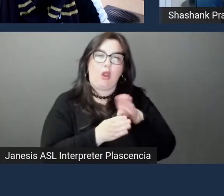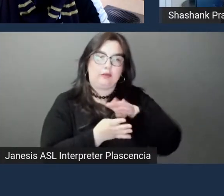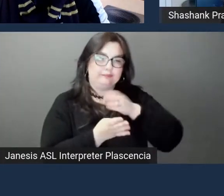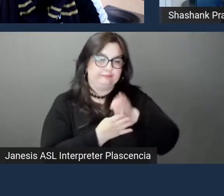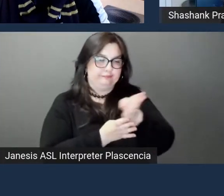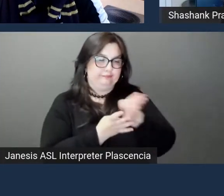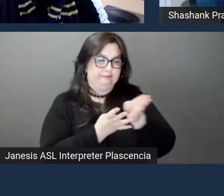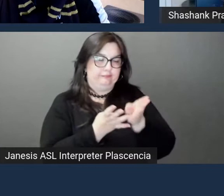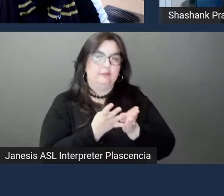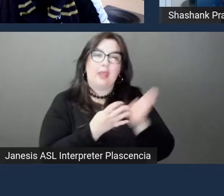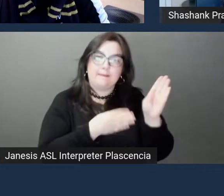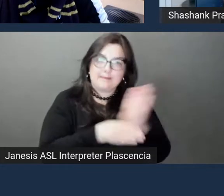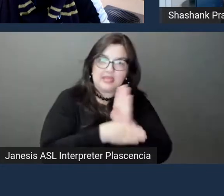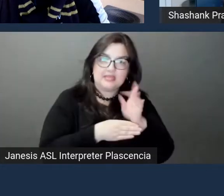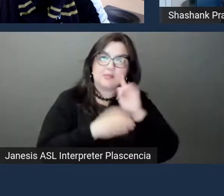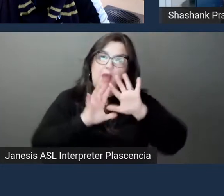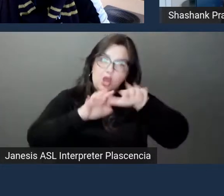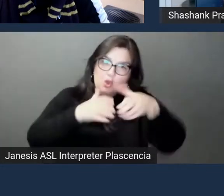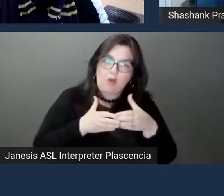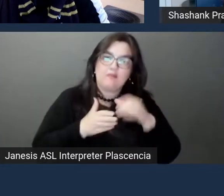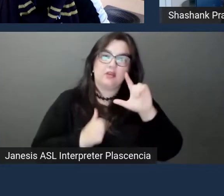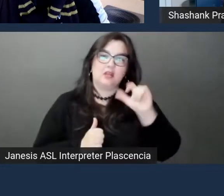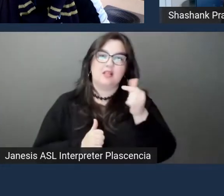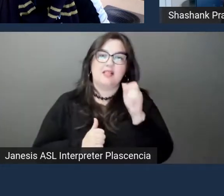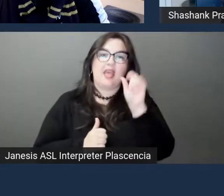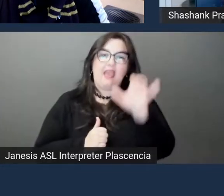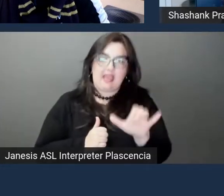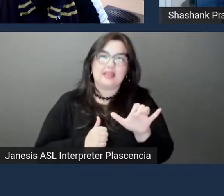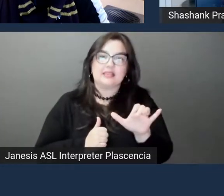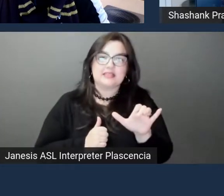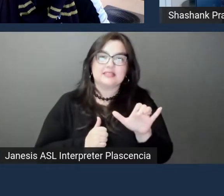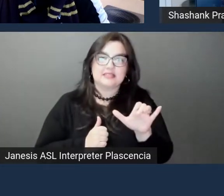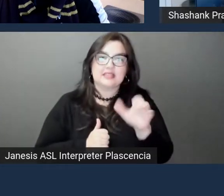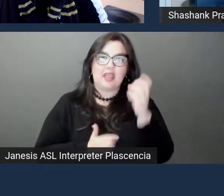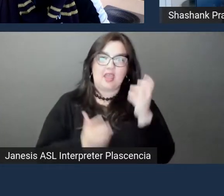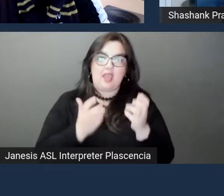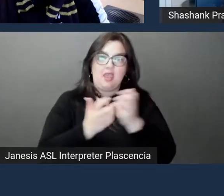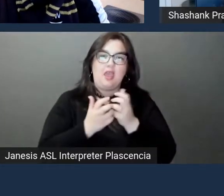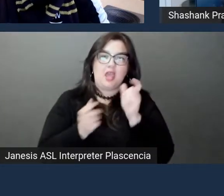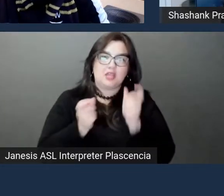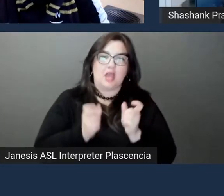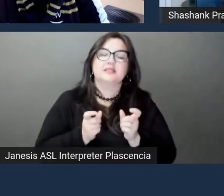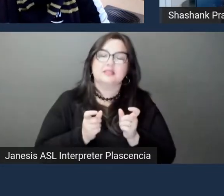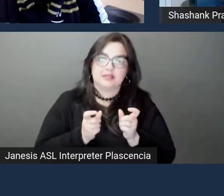the legacy customer applications, which are the required, the elevated privileges to the operating system